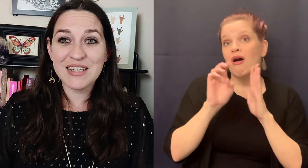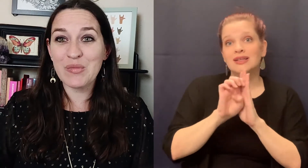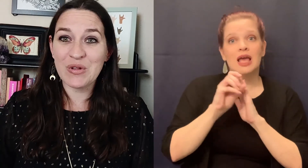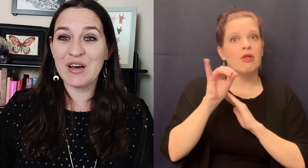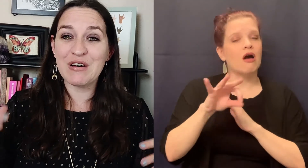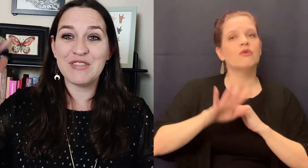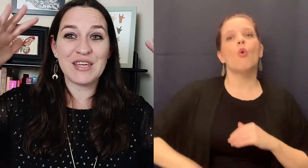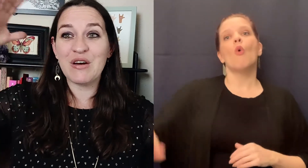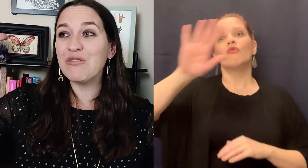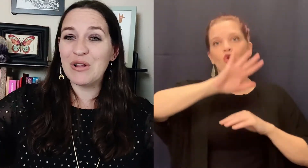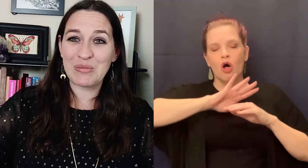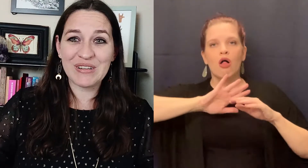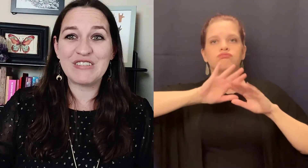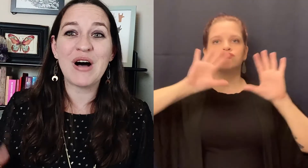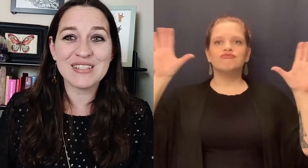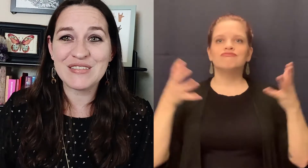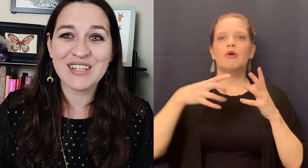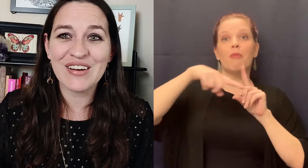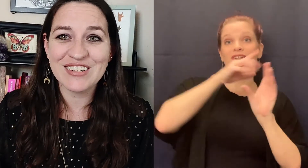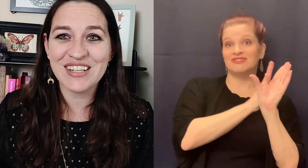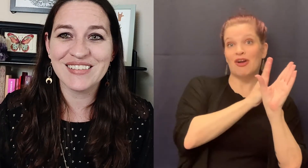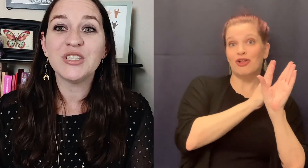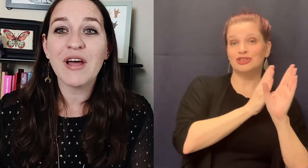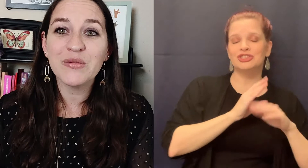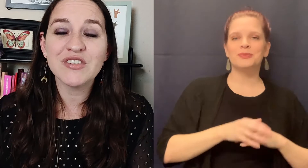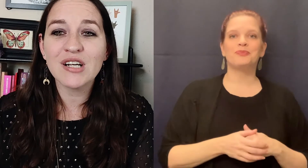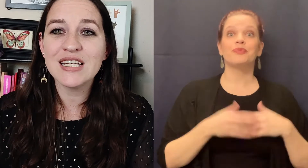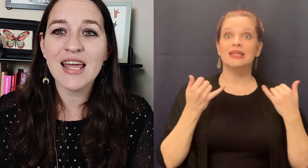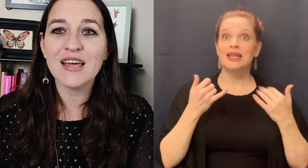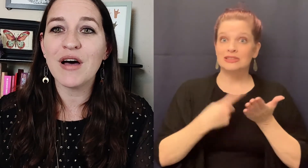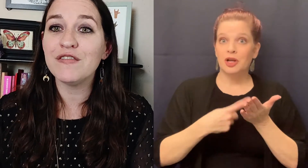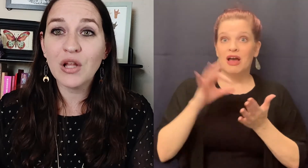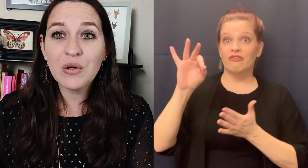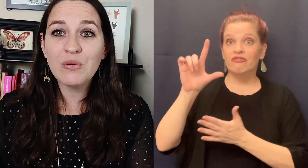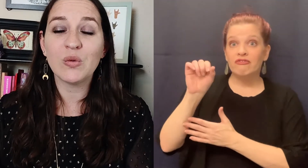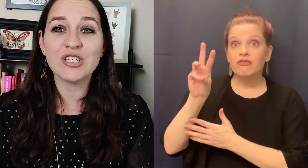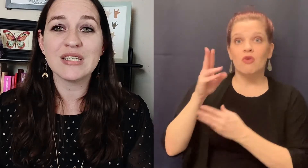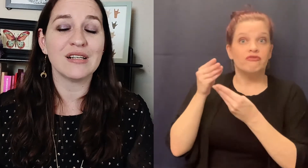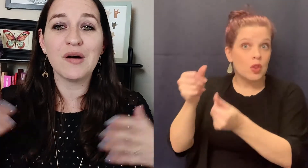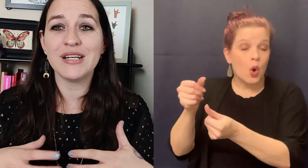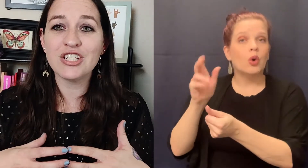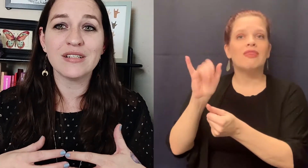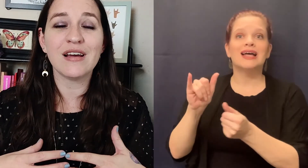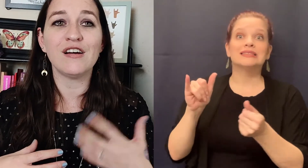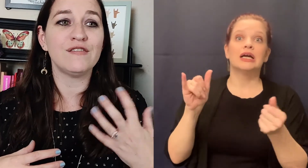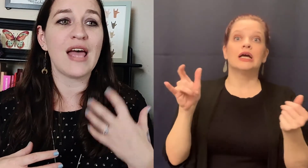example of the overall umbrella of positive psychology. So now that we've talked today about flow, which is the combination of